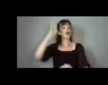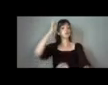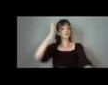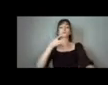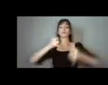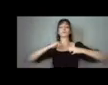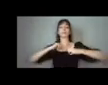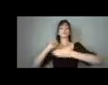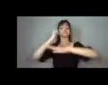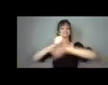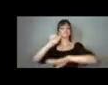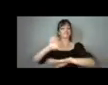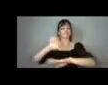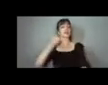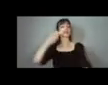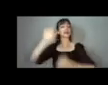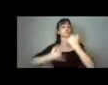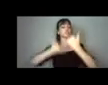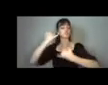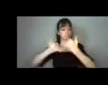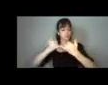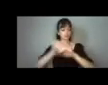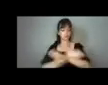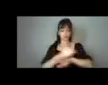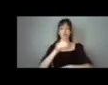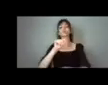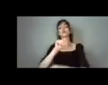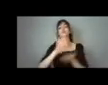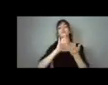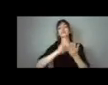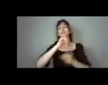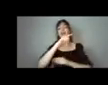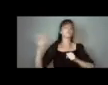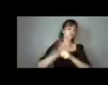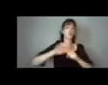and to commence the 2015 act in full by June. I know that assisted decision make something